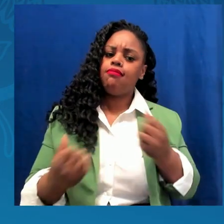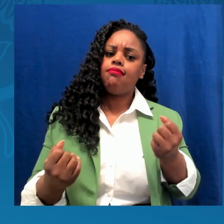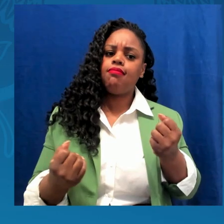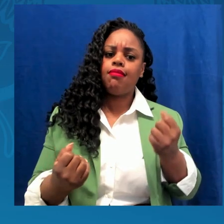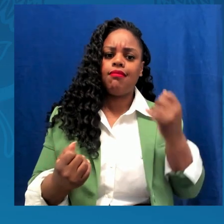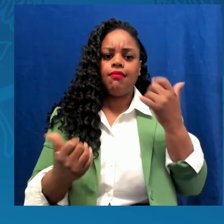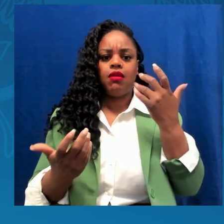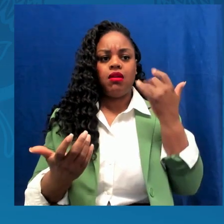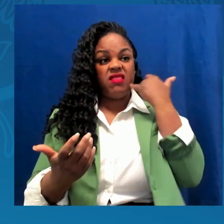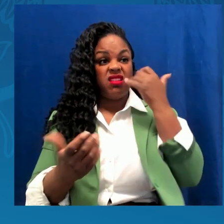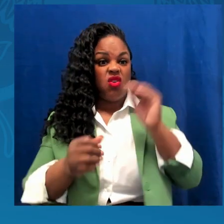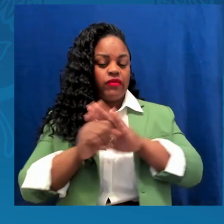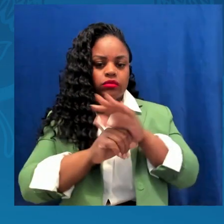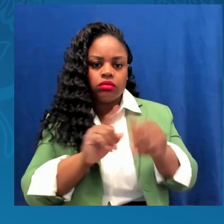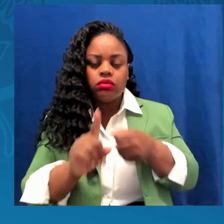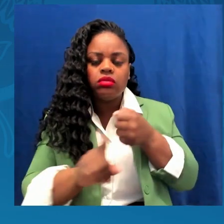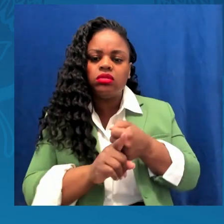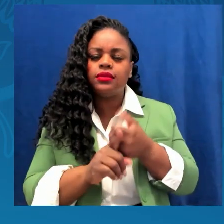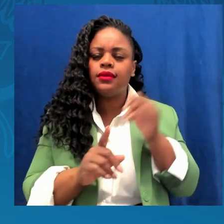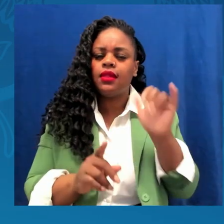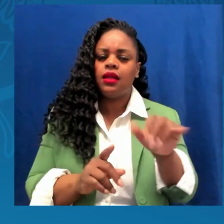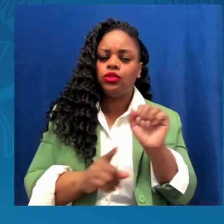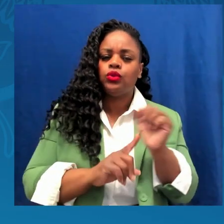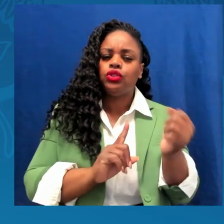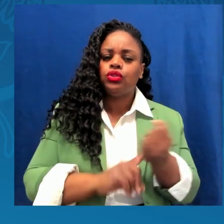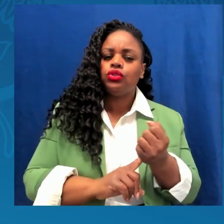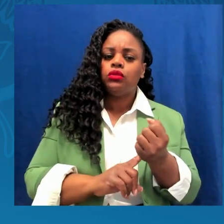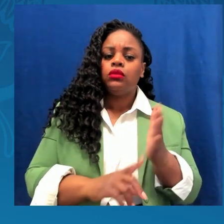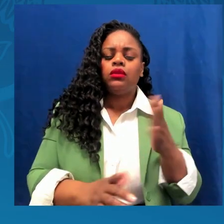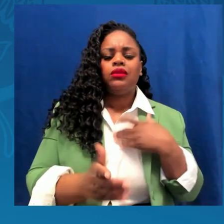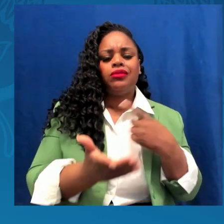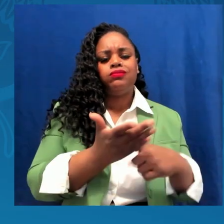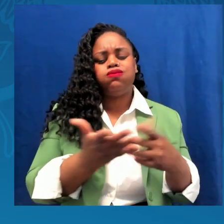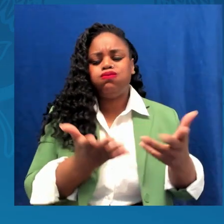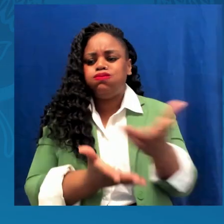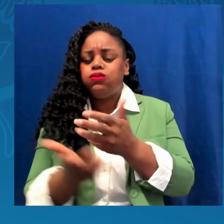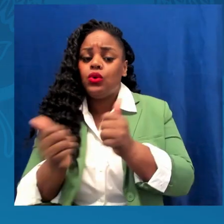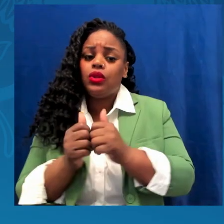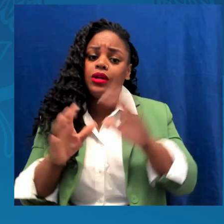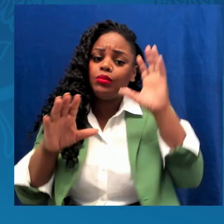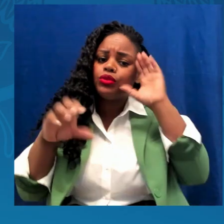In my conversations with HBCU Presidents, I've heard an urgent need for more resources.